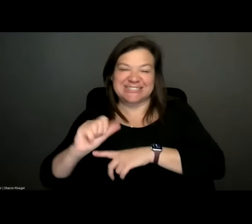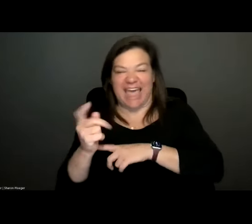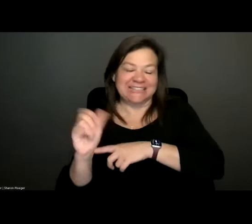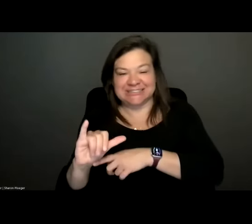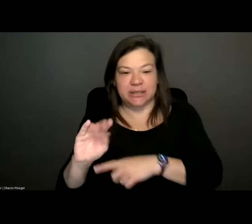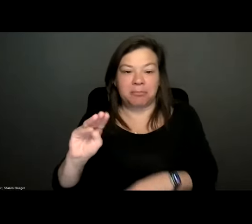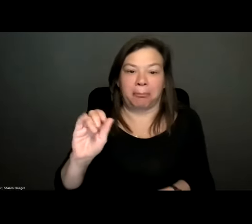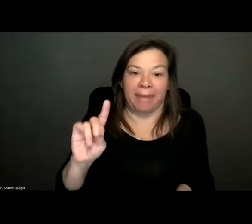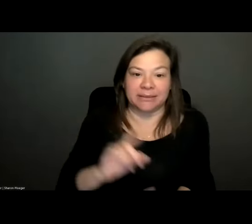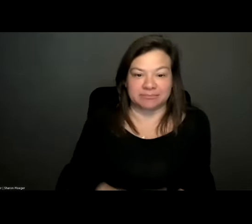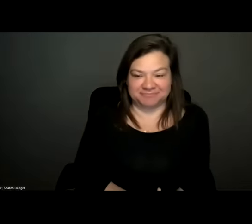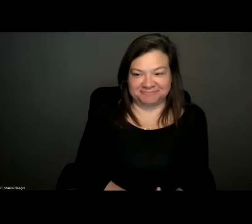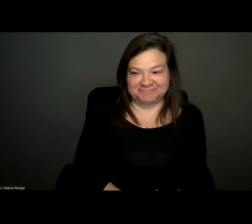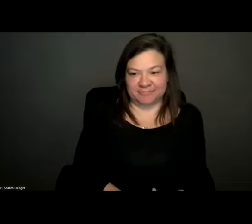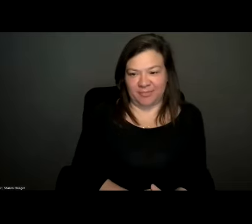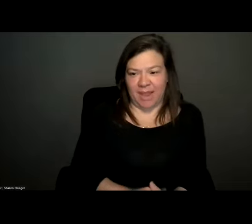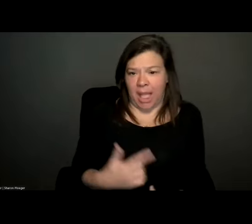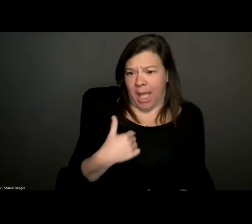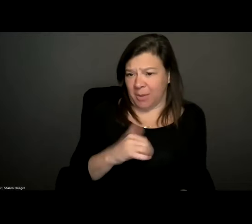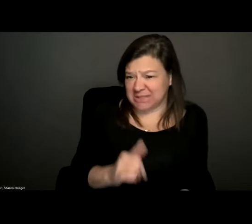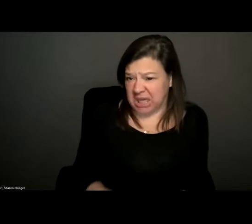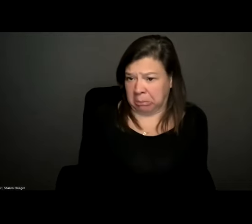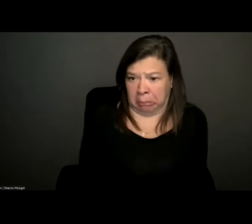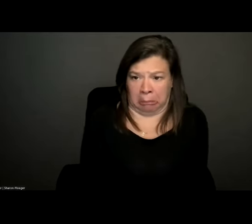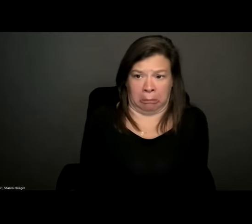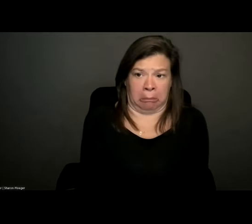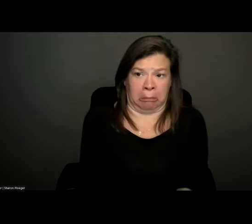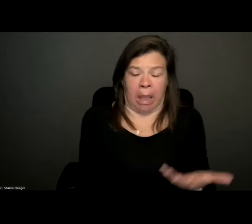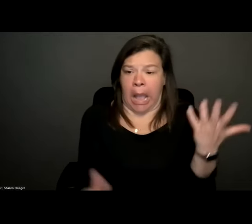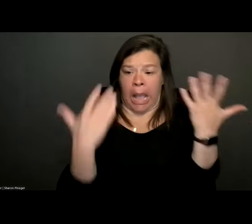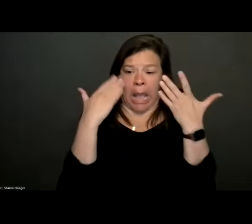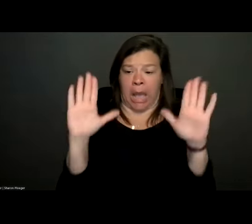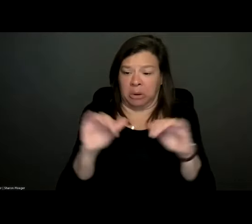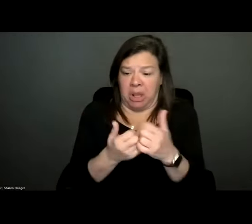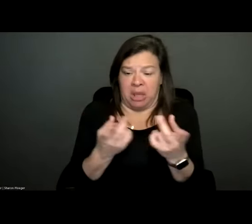And I was just like, "I have no idea how you guys want me to run around this stage", you know?